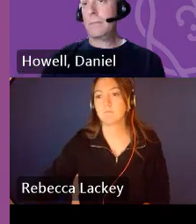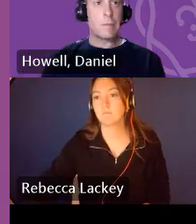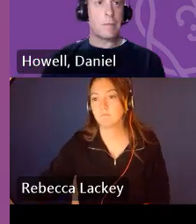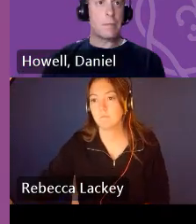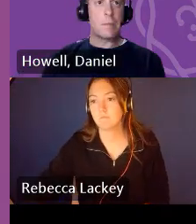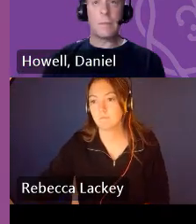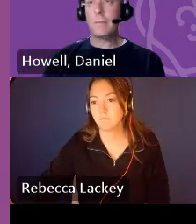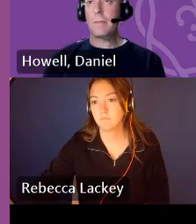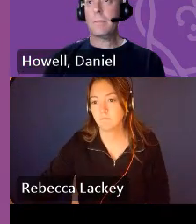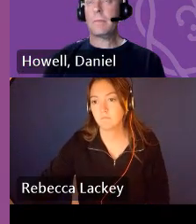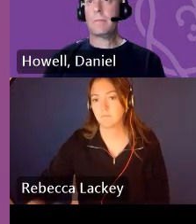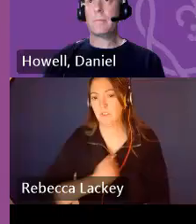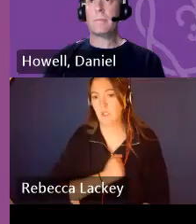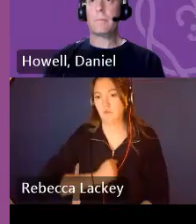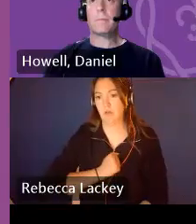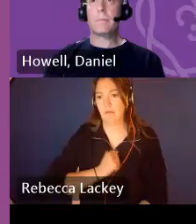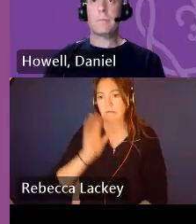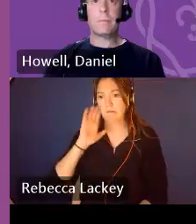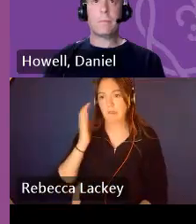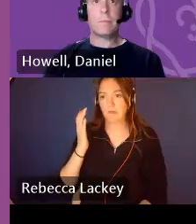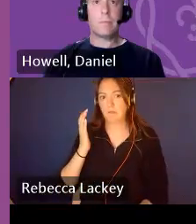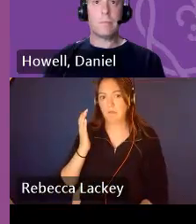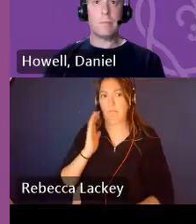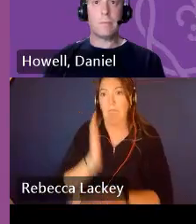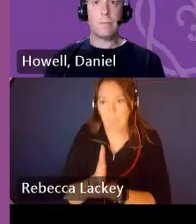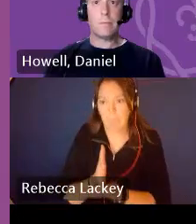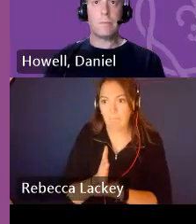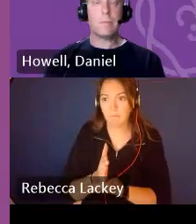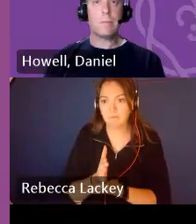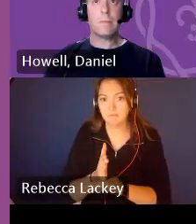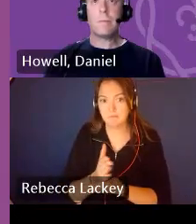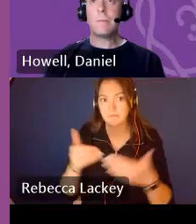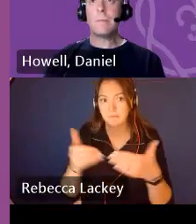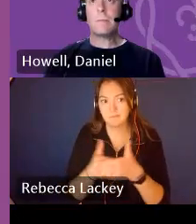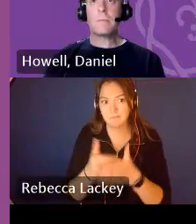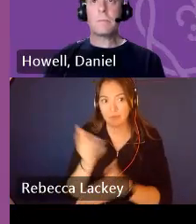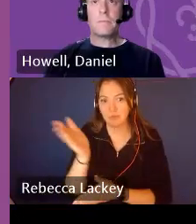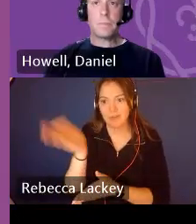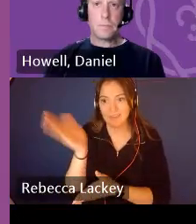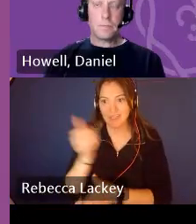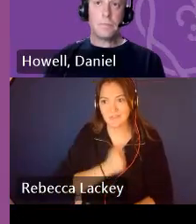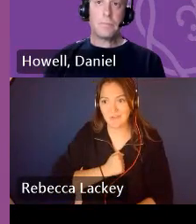I apologize for that. It sounds like we had an abrupt ending to our slideshow presentation.